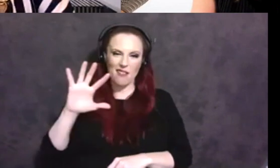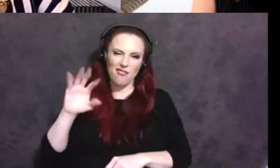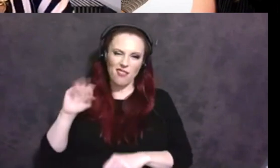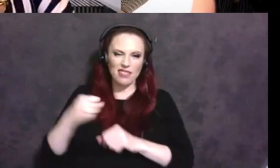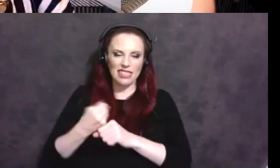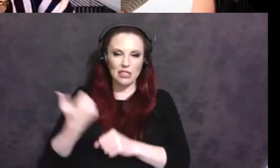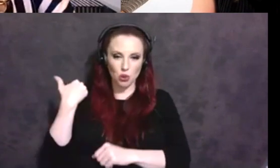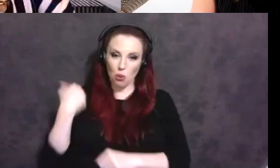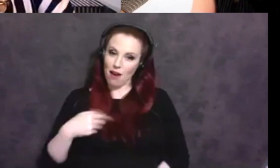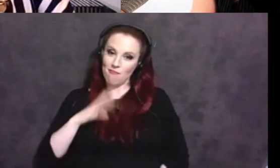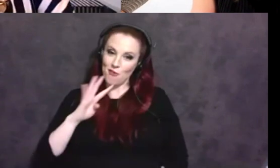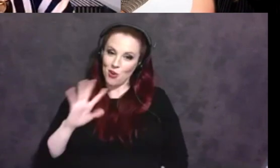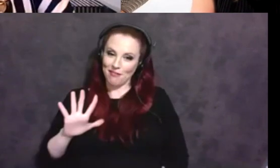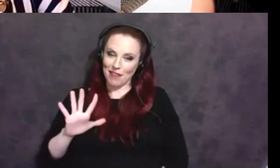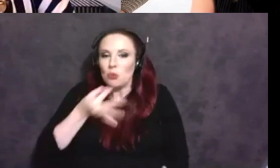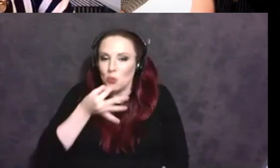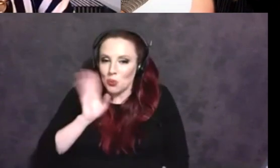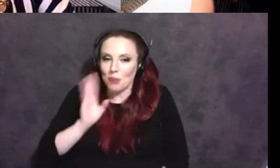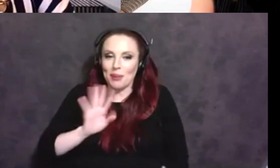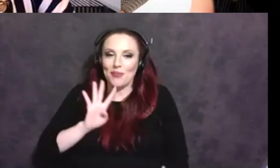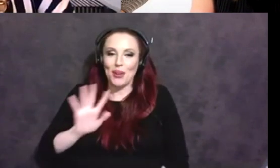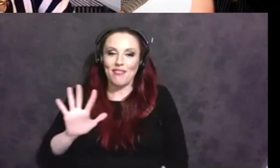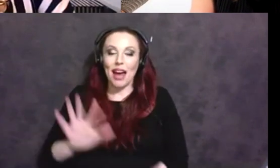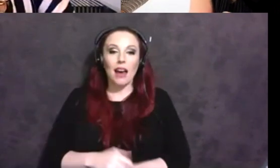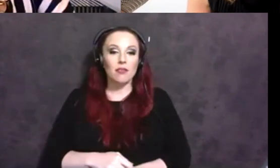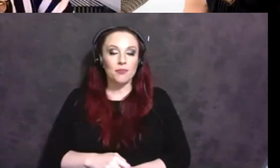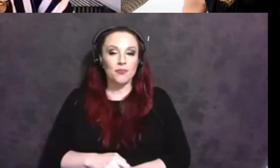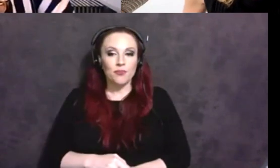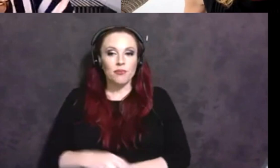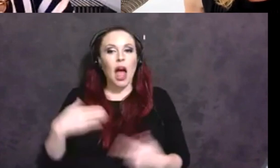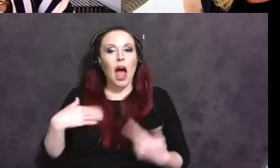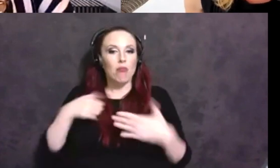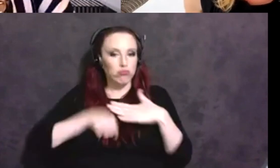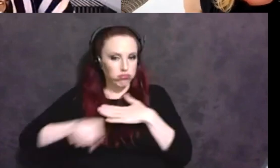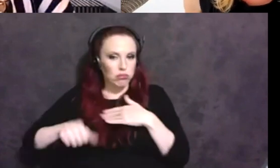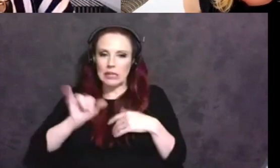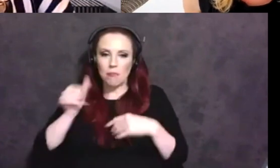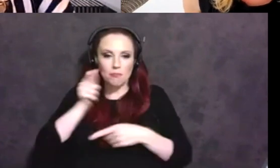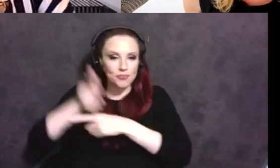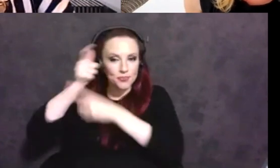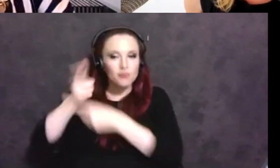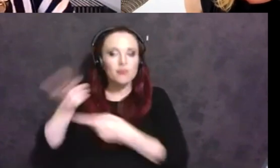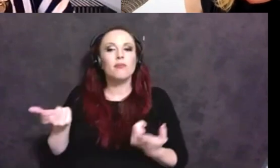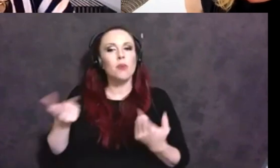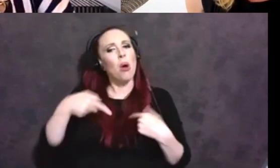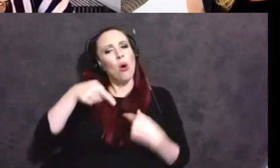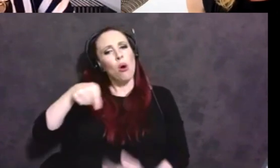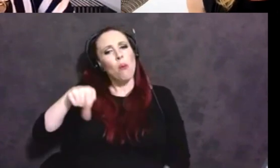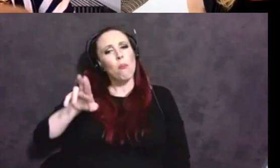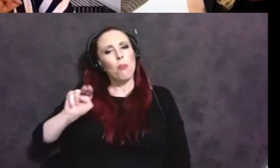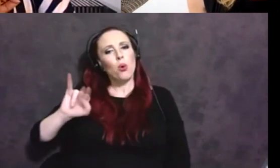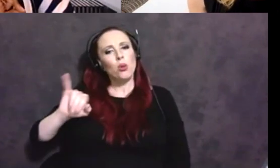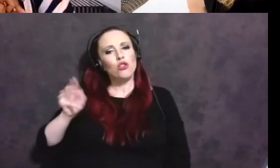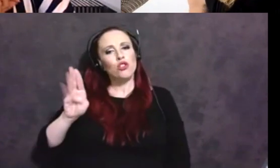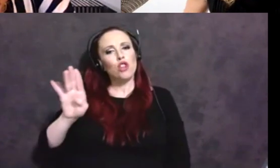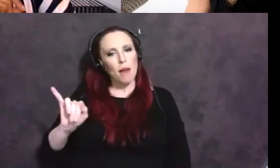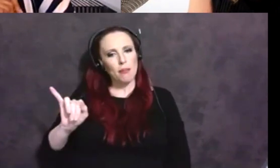it is there. My parents immigrated to Toronto almost 50 years ago now. I am 45 or will be